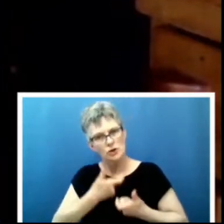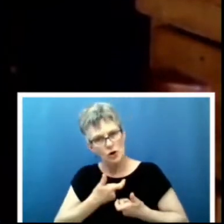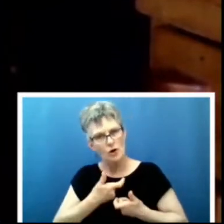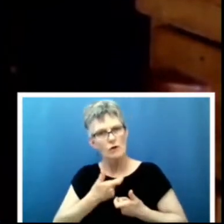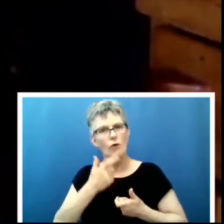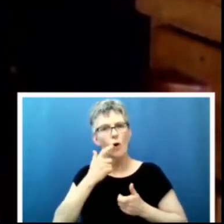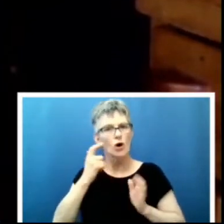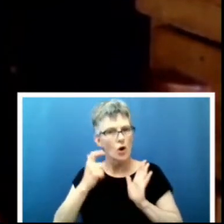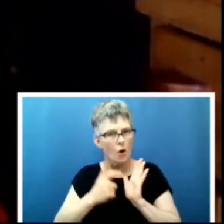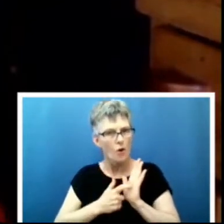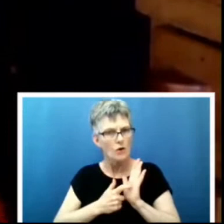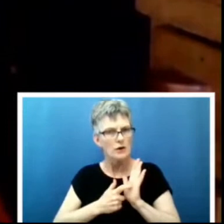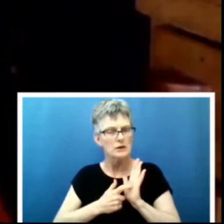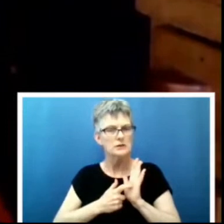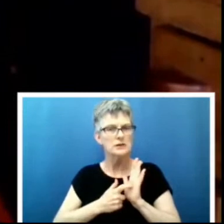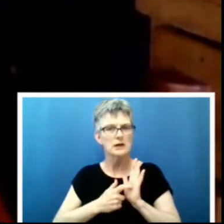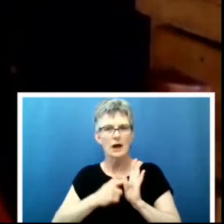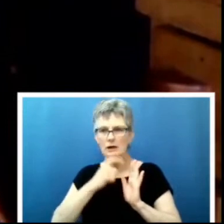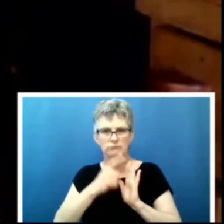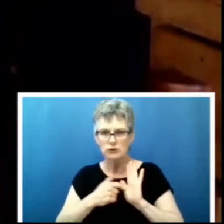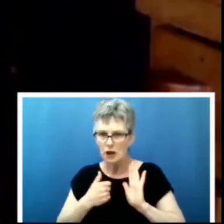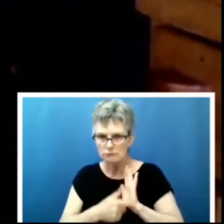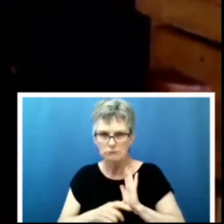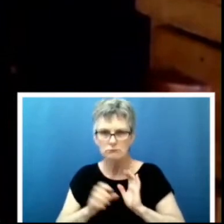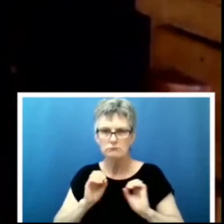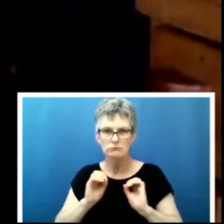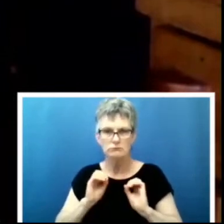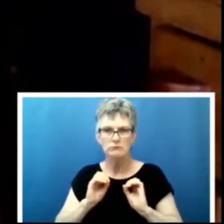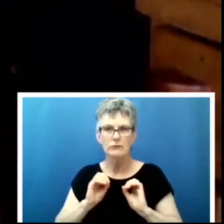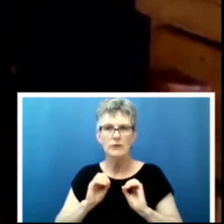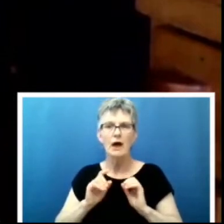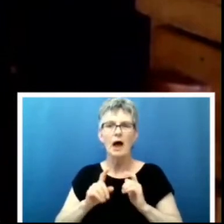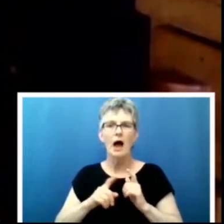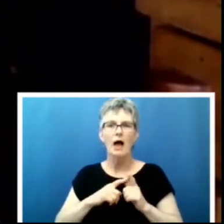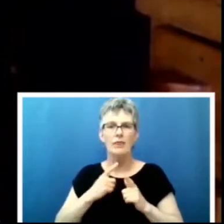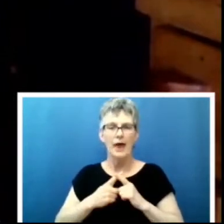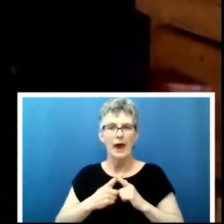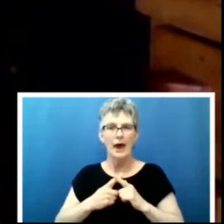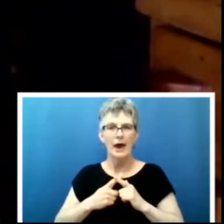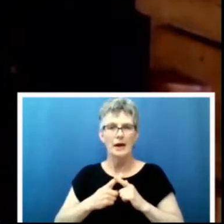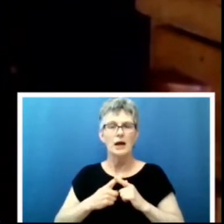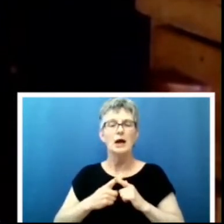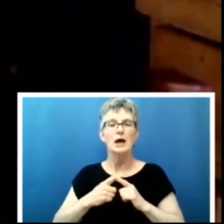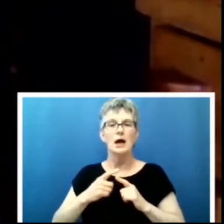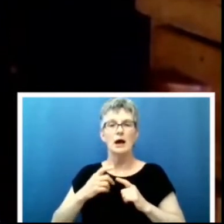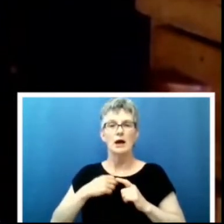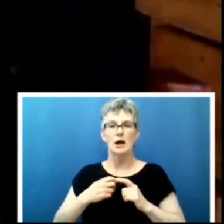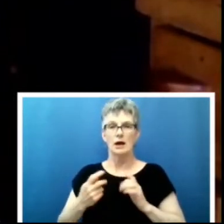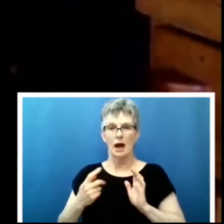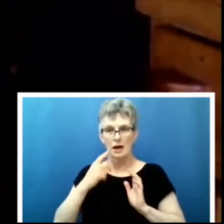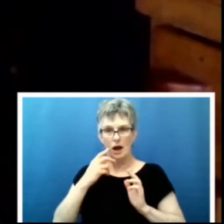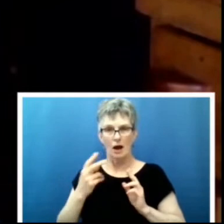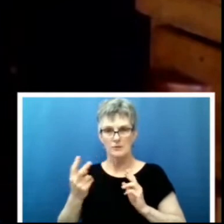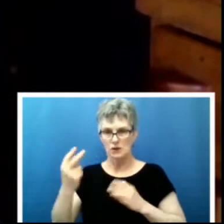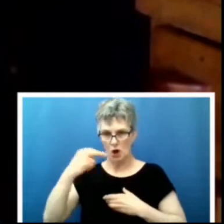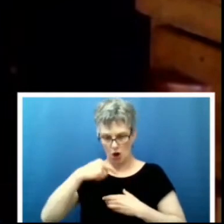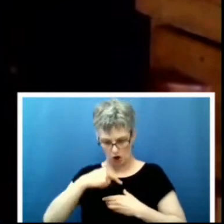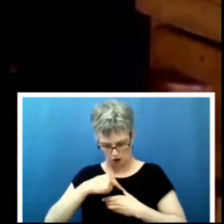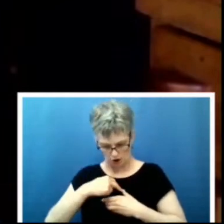Then you can come out from being stuck in it and observe yourself and your habits and your behaviors